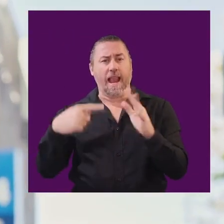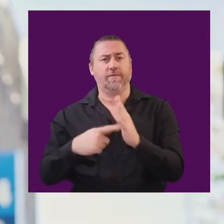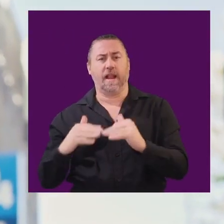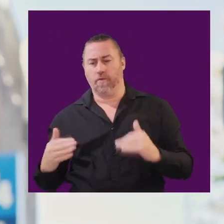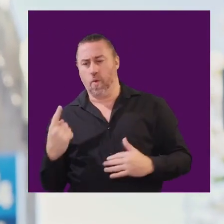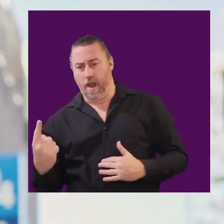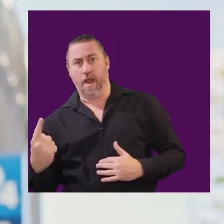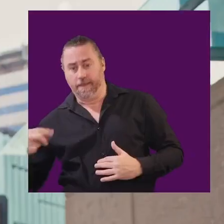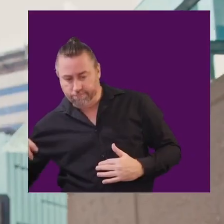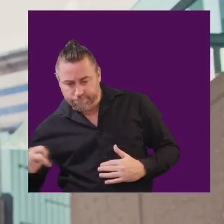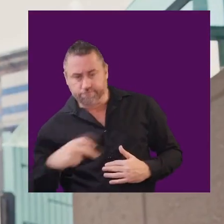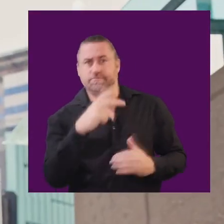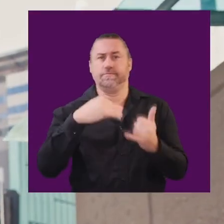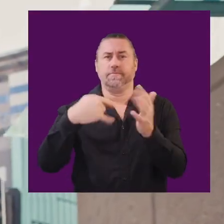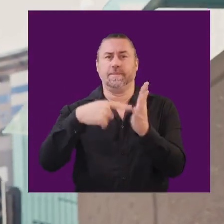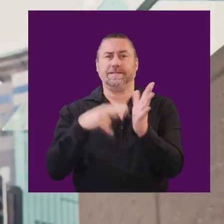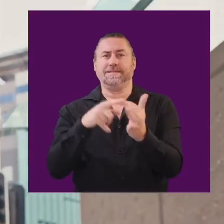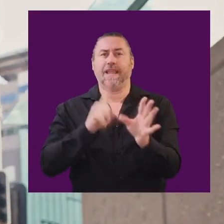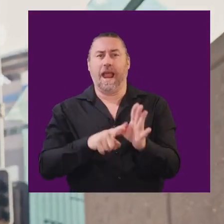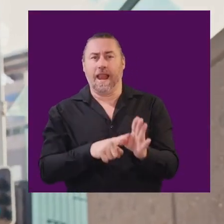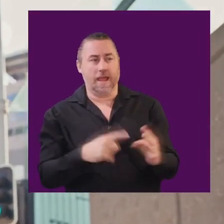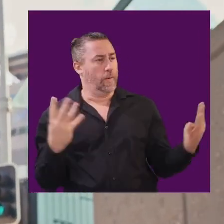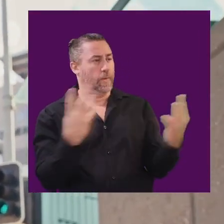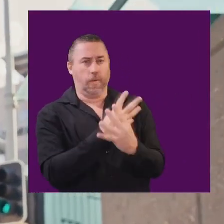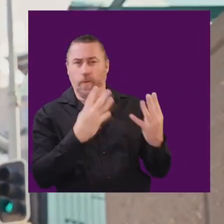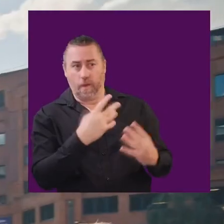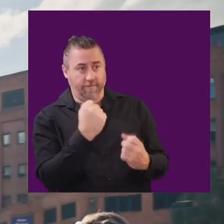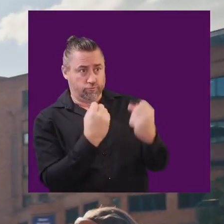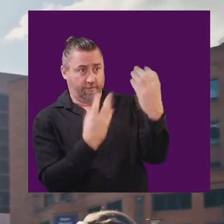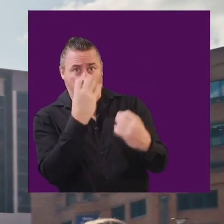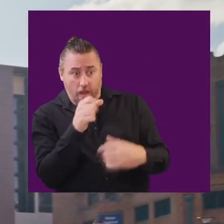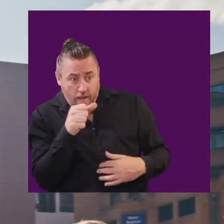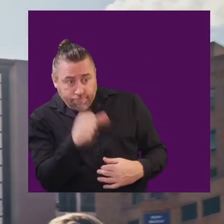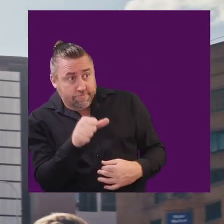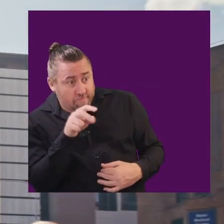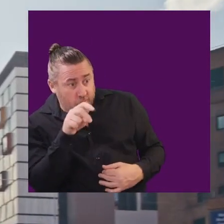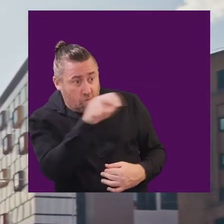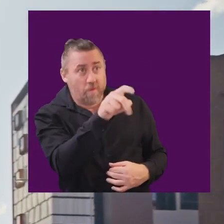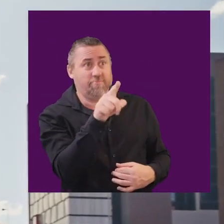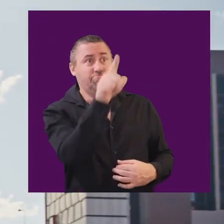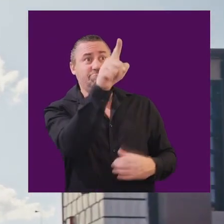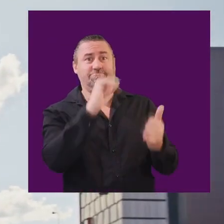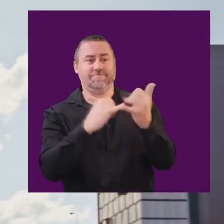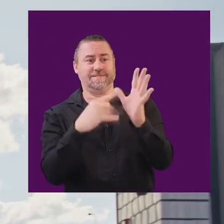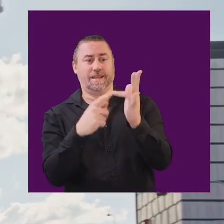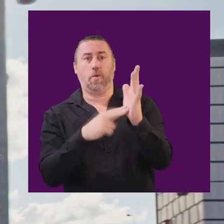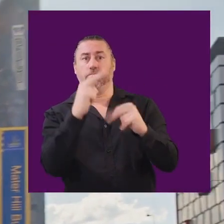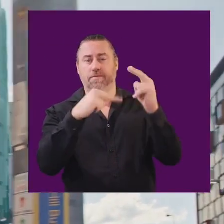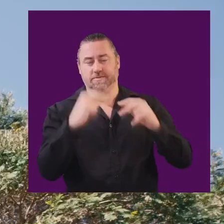lift to level one. Exit onto Stanley Street and cross the lights to the Salmon Building.